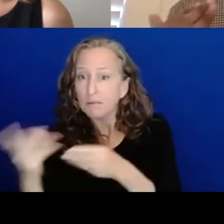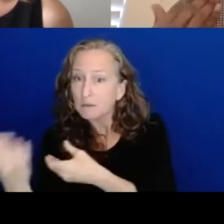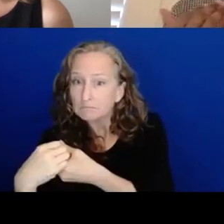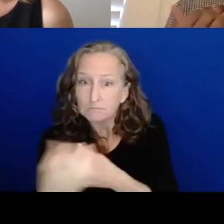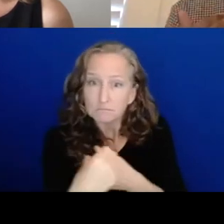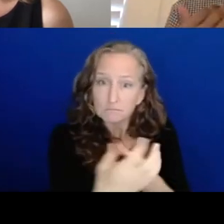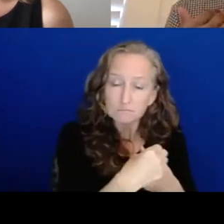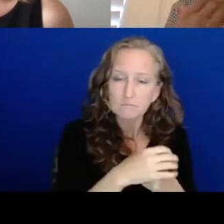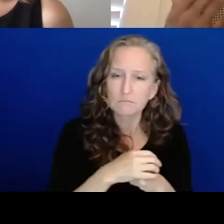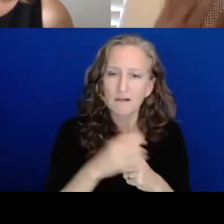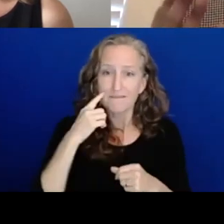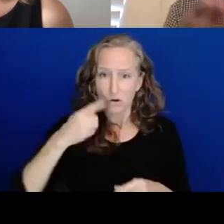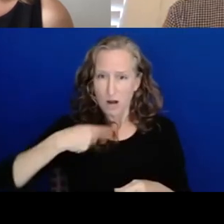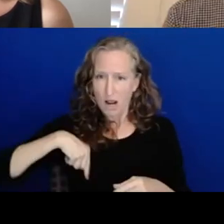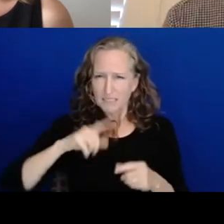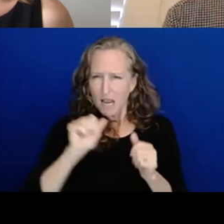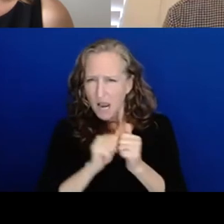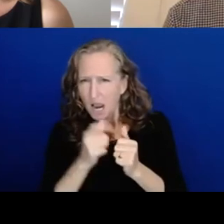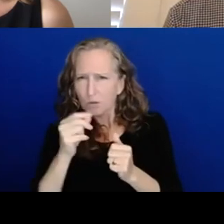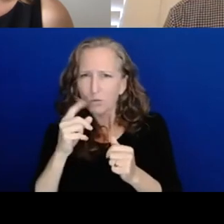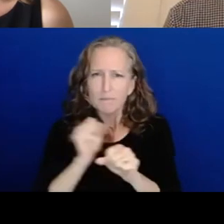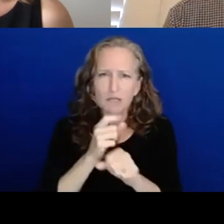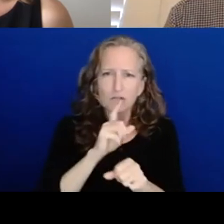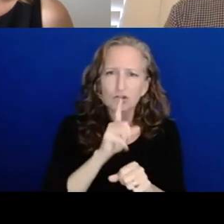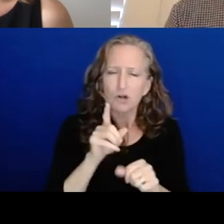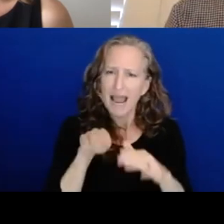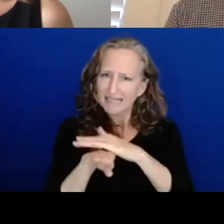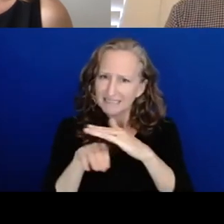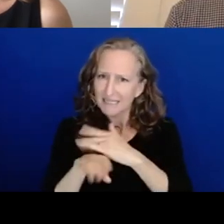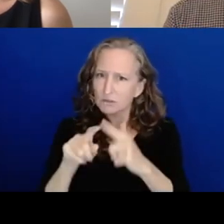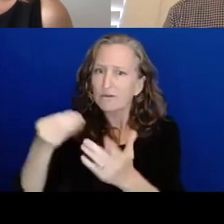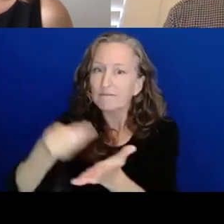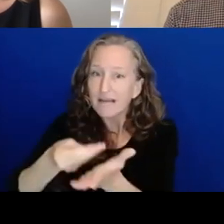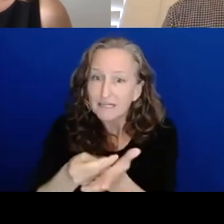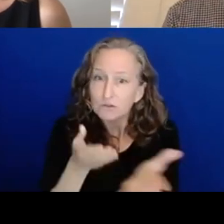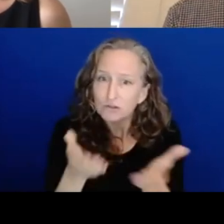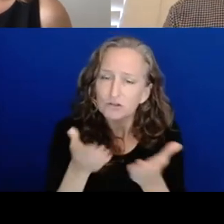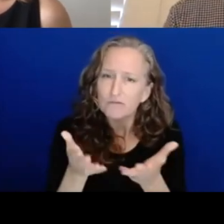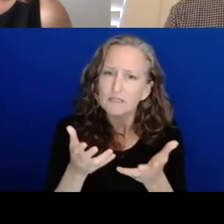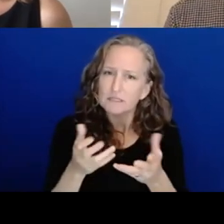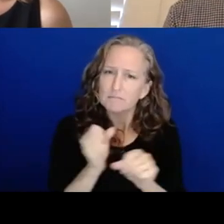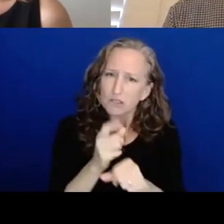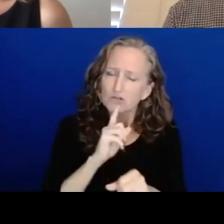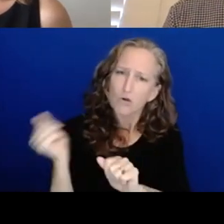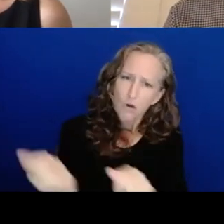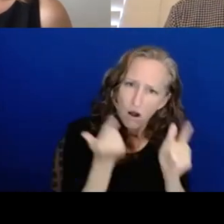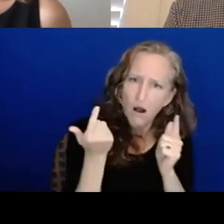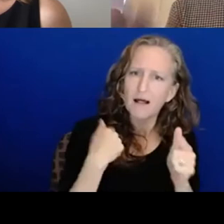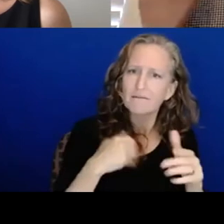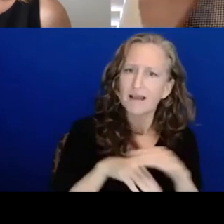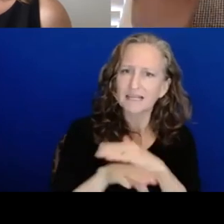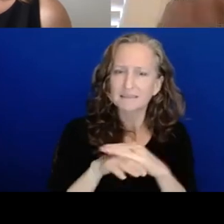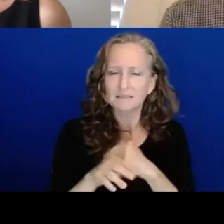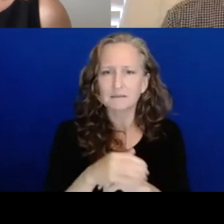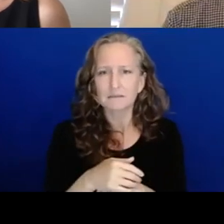how to extend accessibility of financial services and to people who are frankly looking like